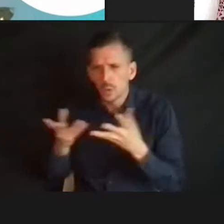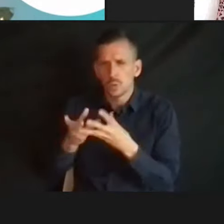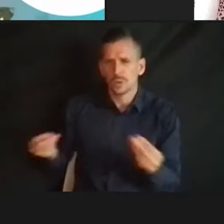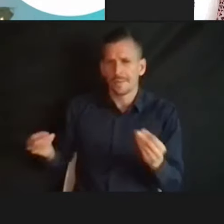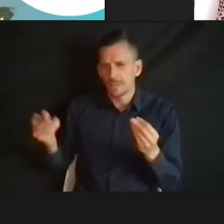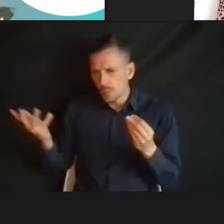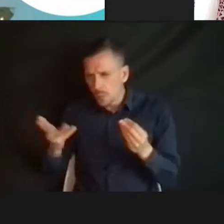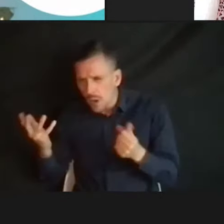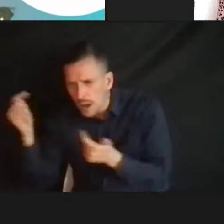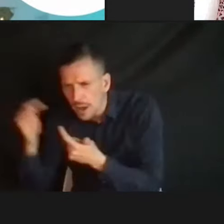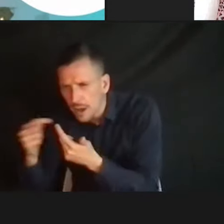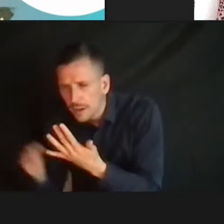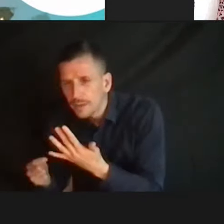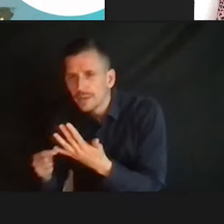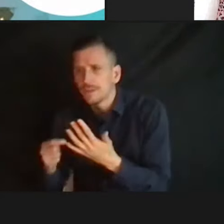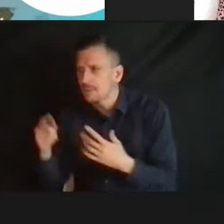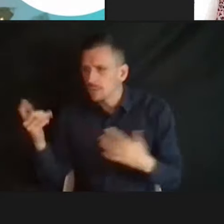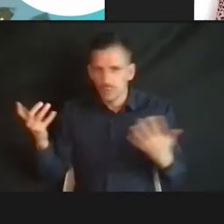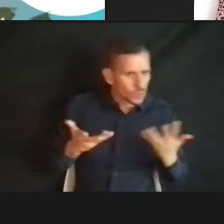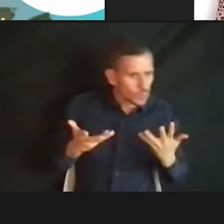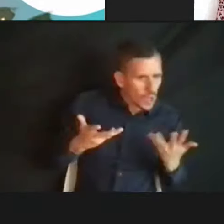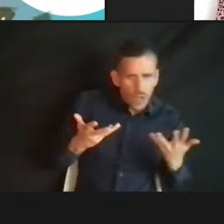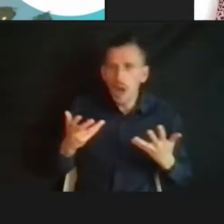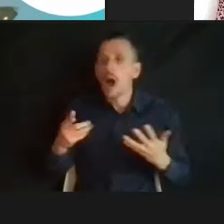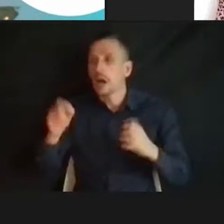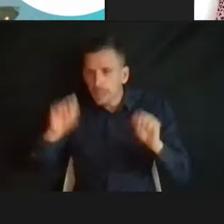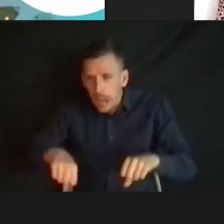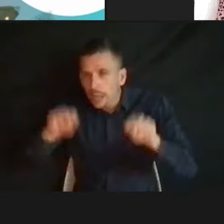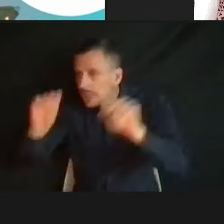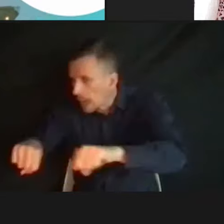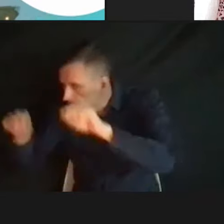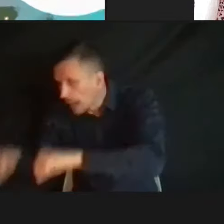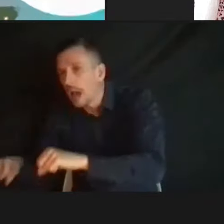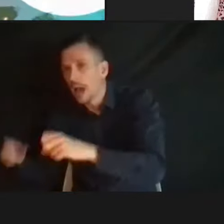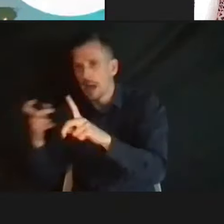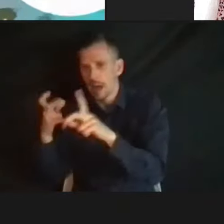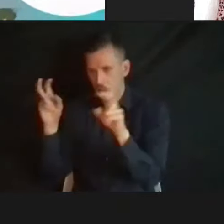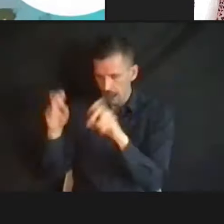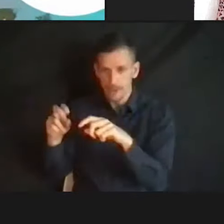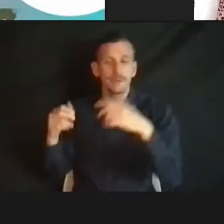be able to cross-share knowledge in ways that is actually innovative. I think these types of